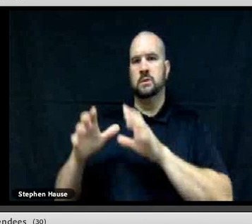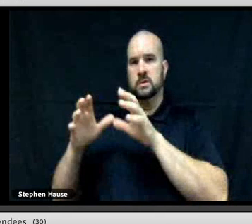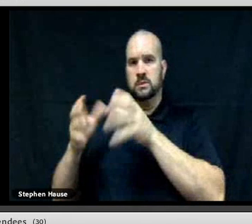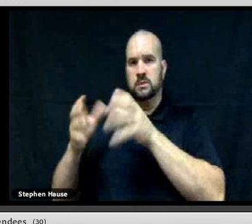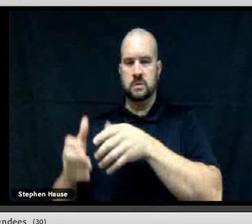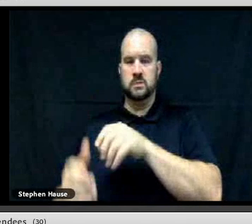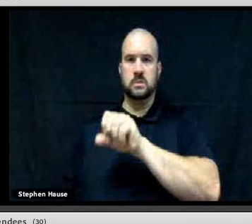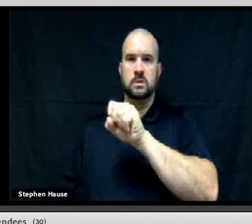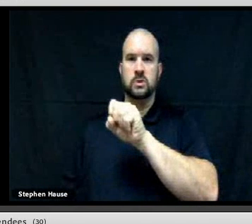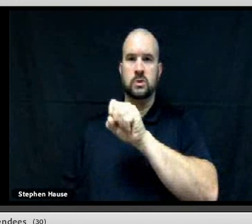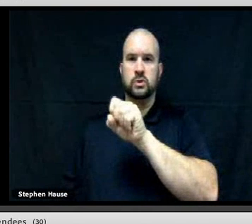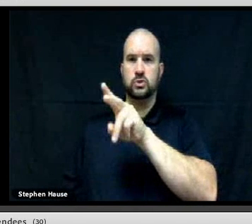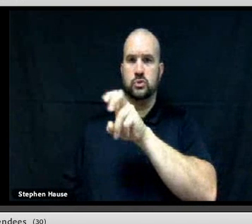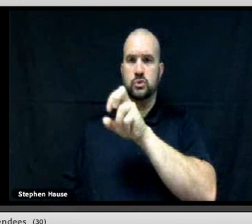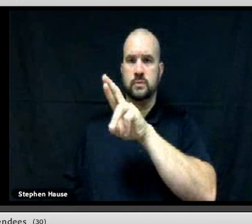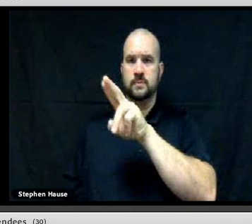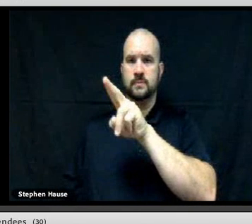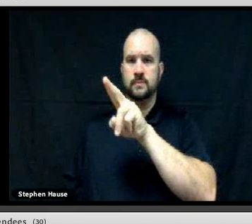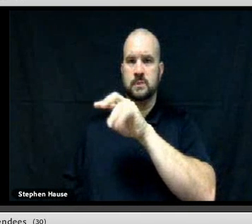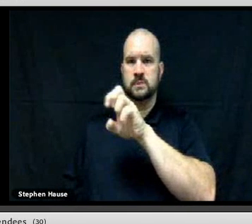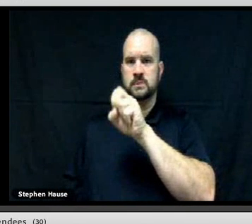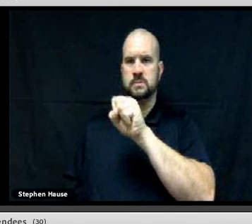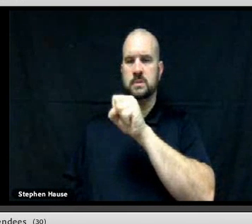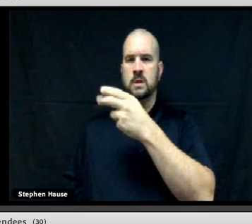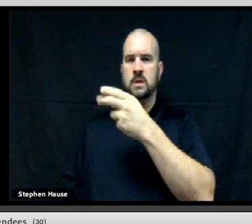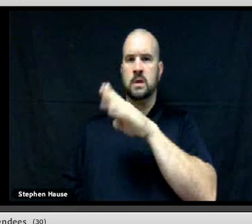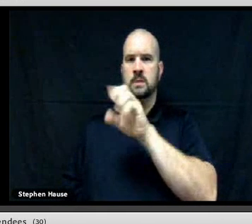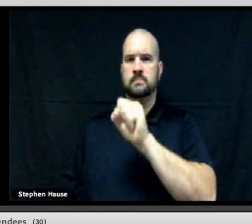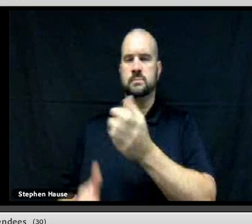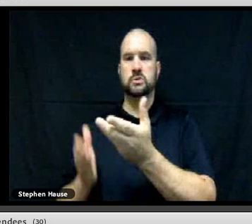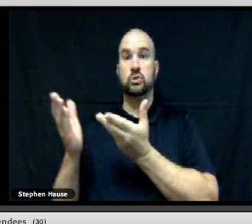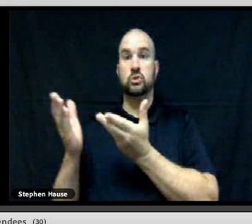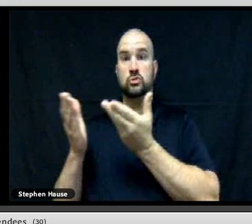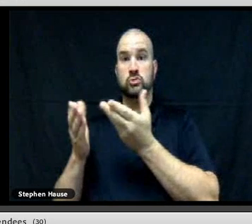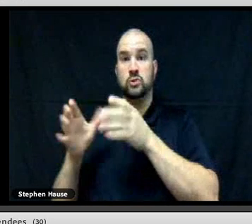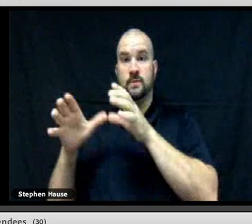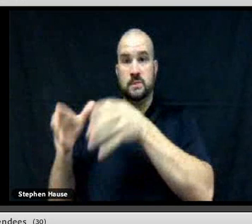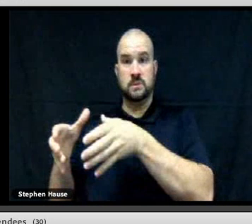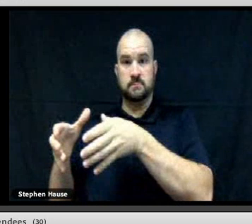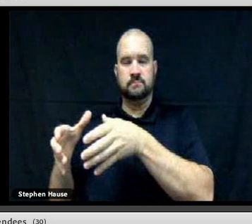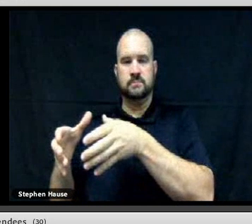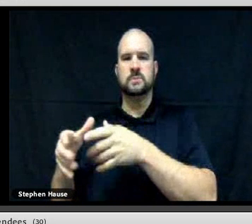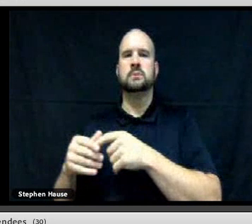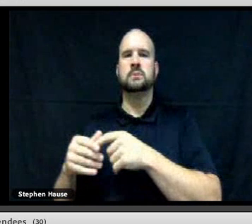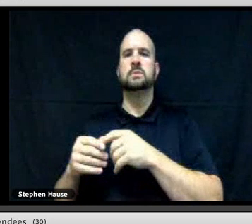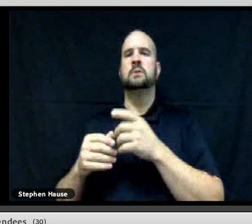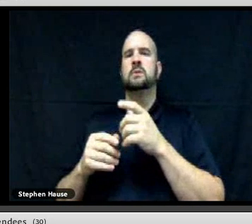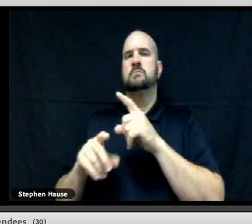And service hubs are state or regional collaborations that aggregate metadata from partner institutions